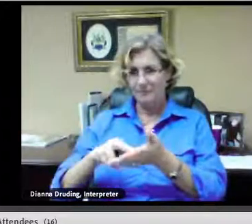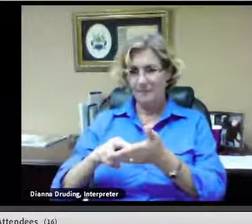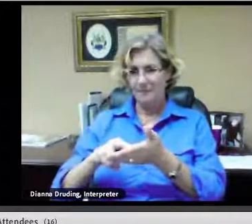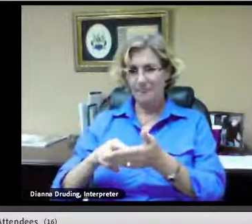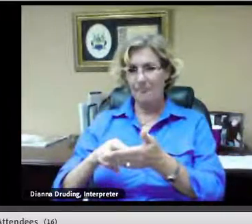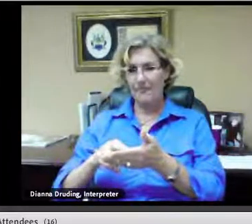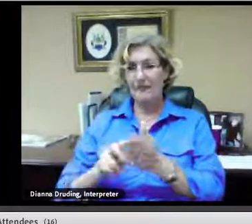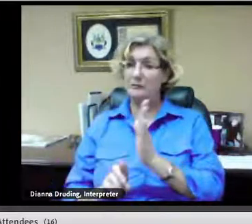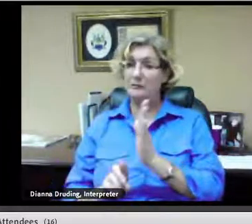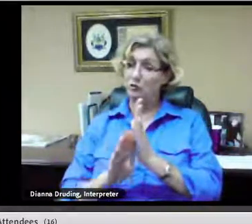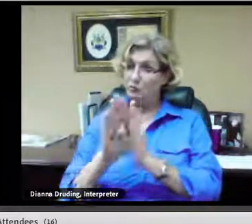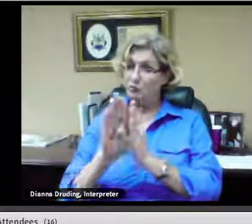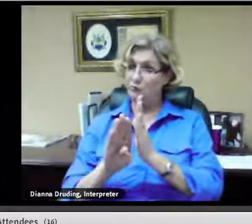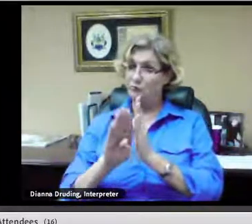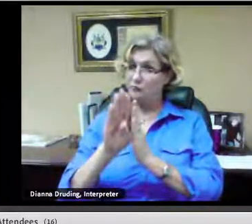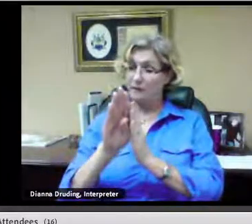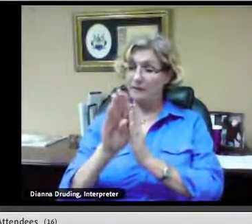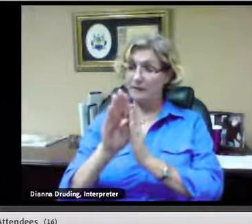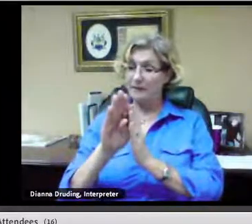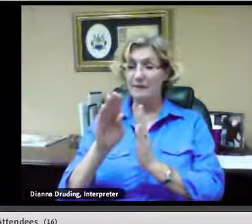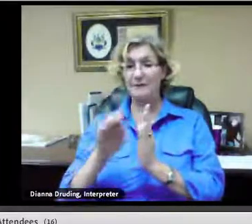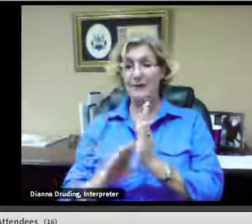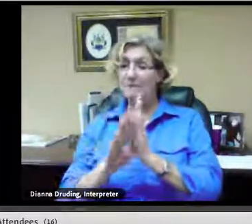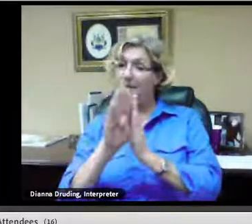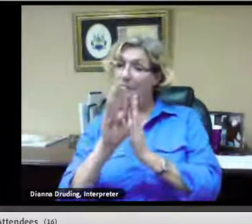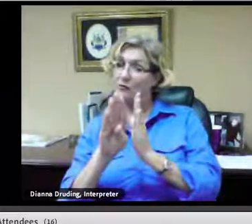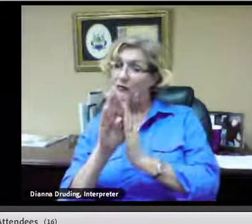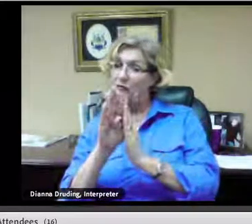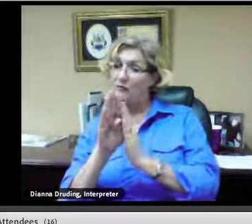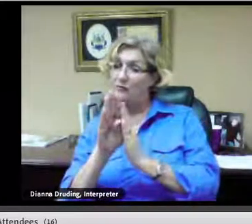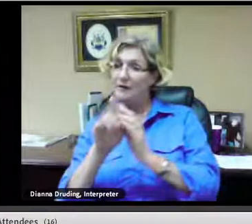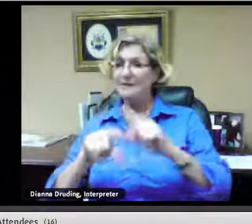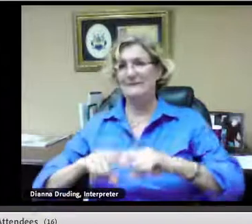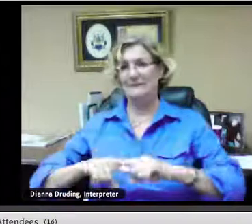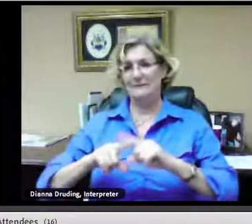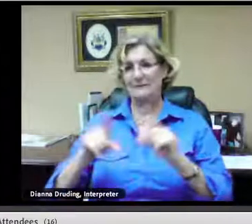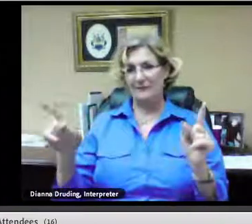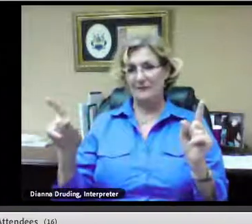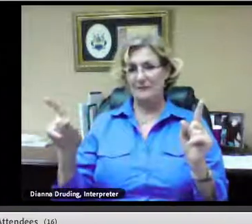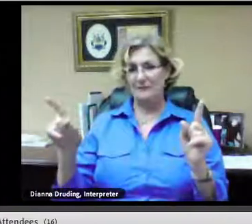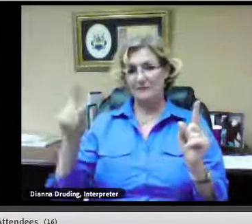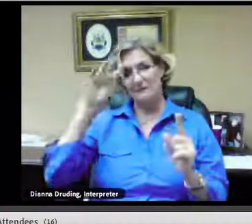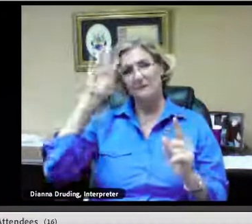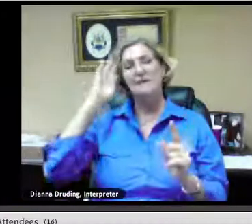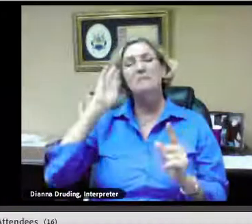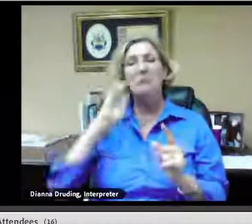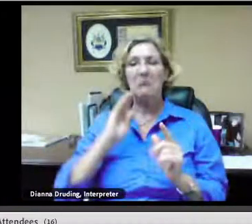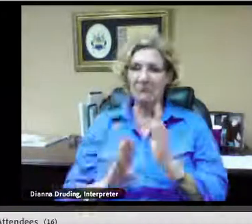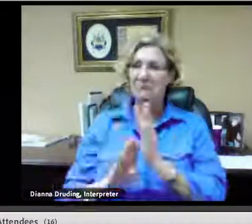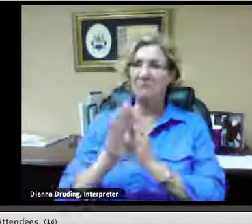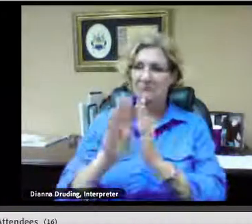but "developmental differences." I so like that so much better, just because there's so many negative things